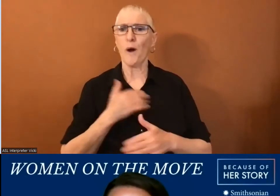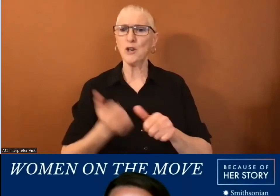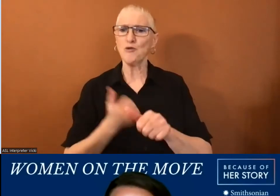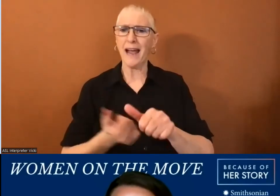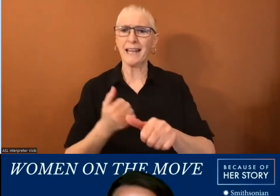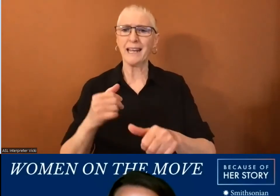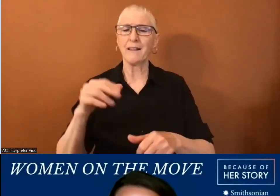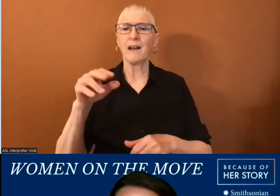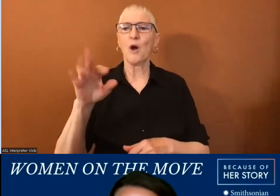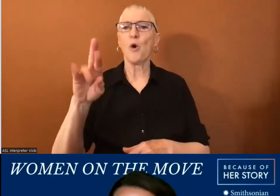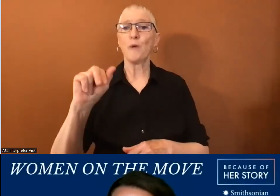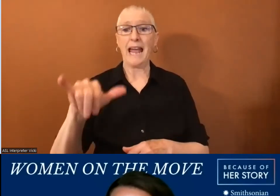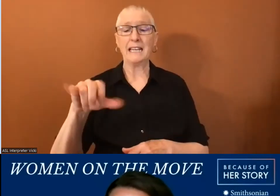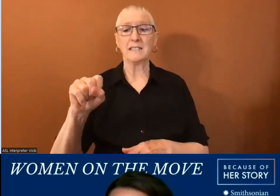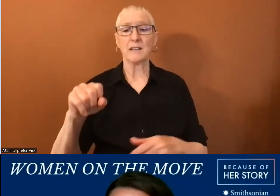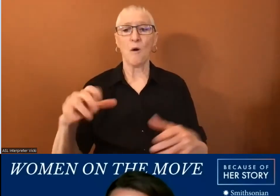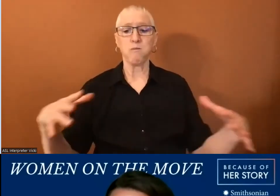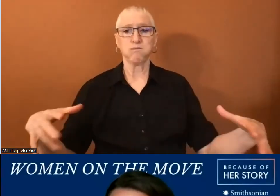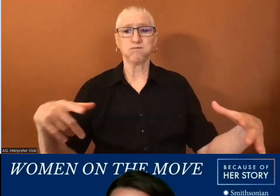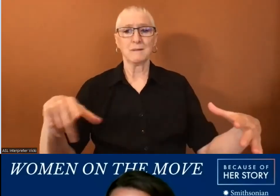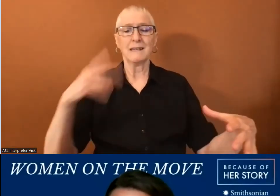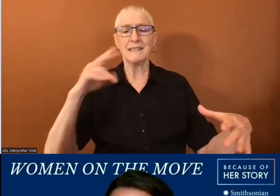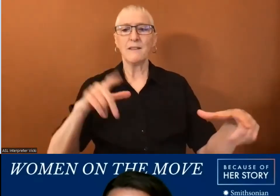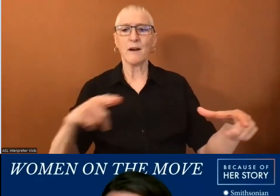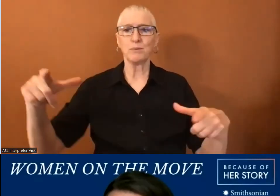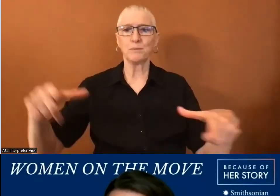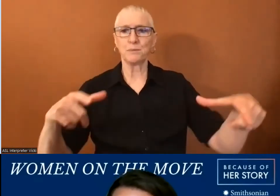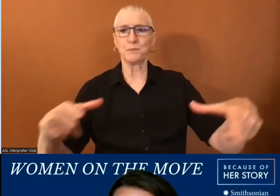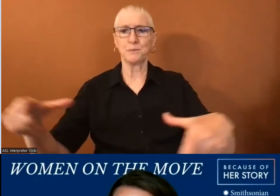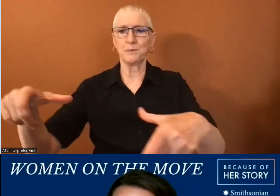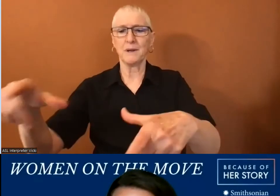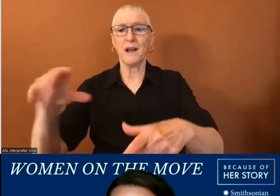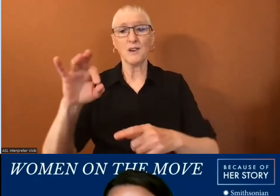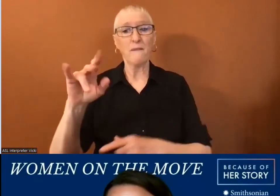It was really fun to kind of see their migrations, you know, all the way down to Florida every single